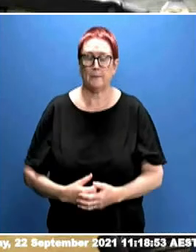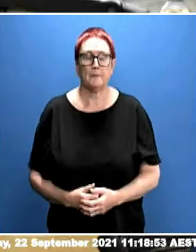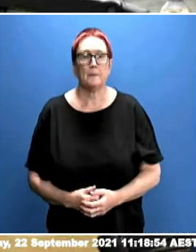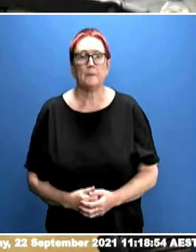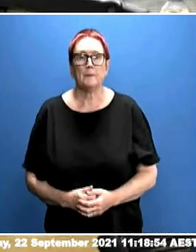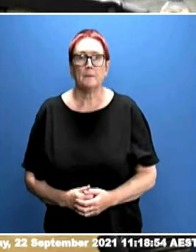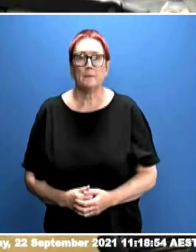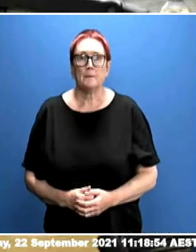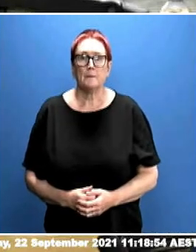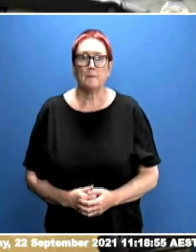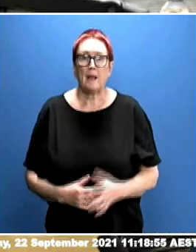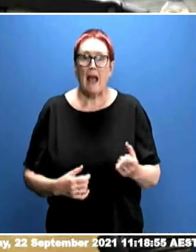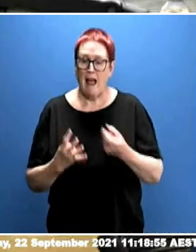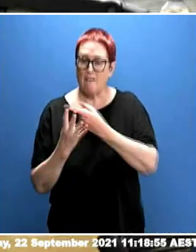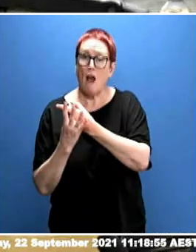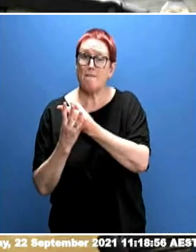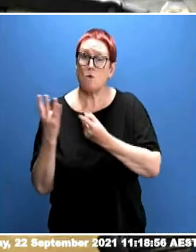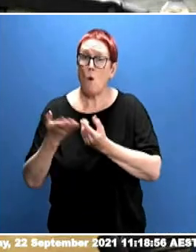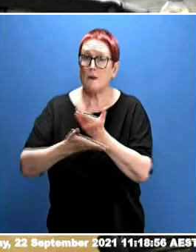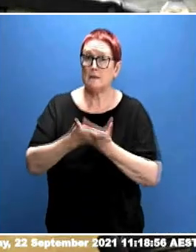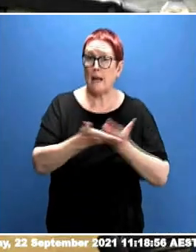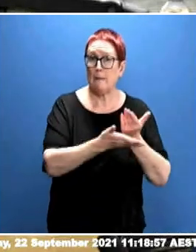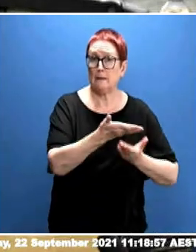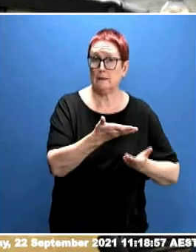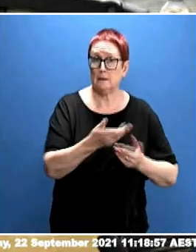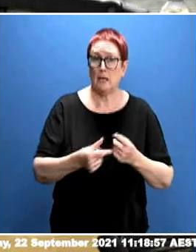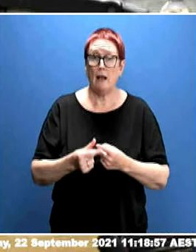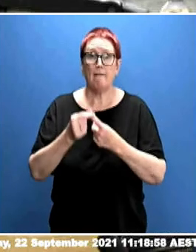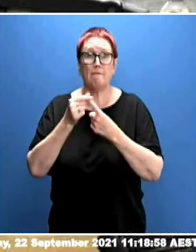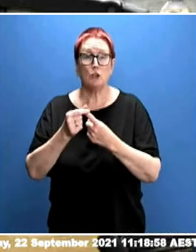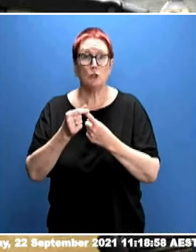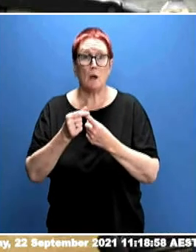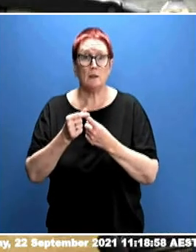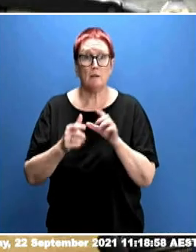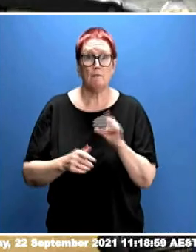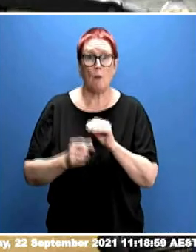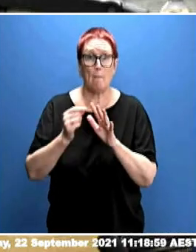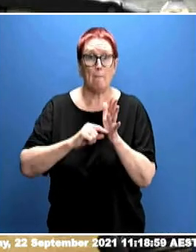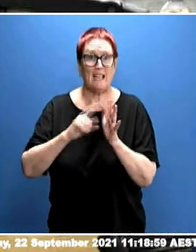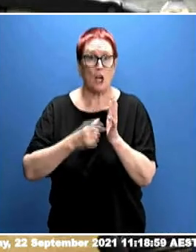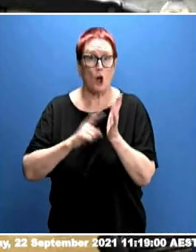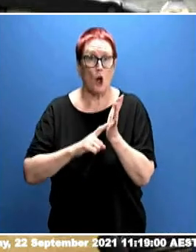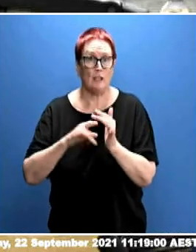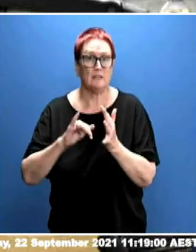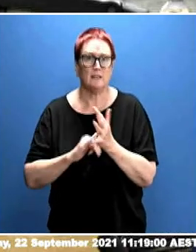Commissioners, there are four relevant statements here. Firstly, there is the statement of Mr Peter Collins, the Director of